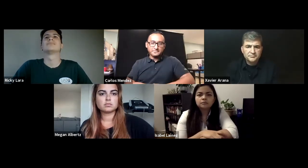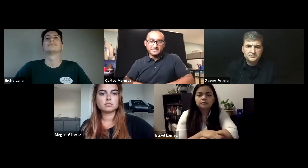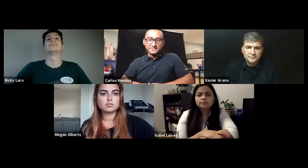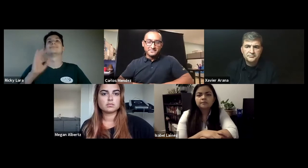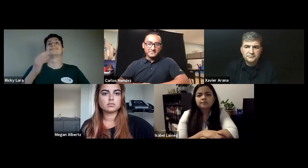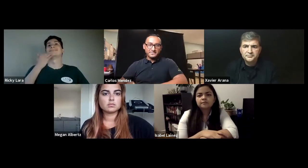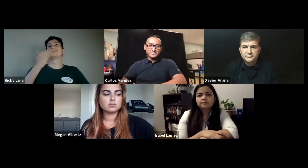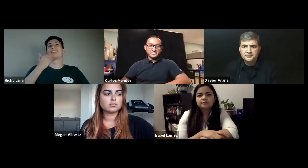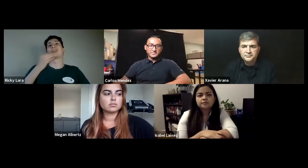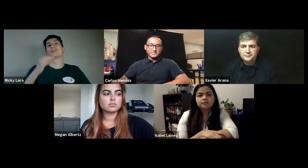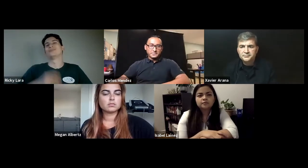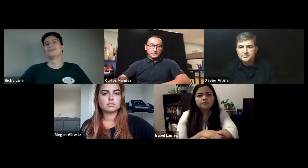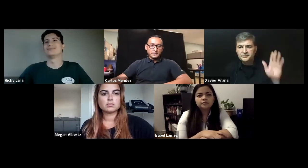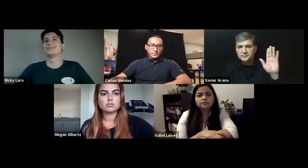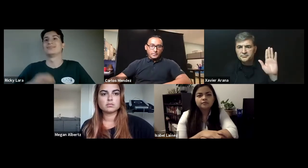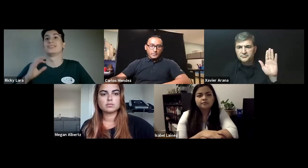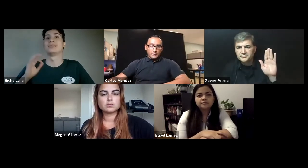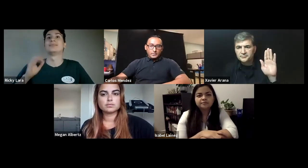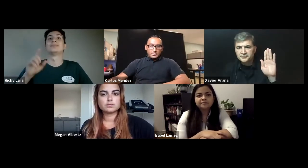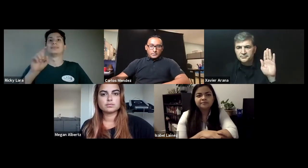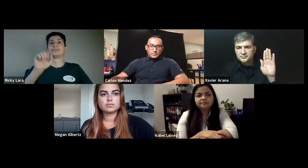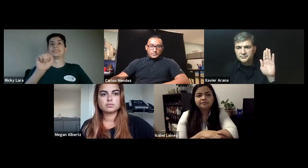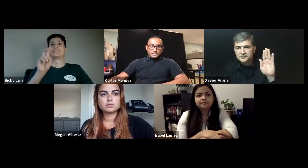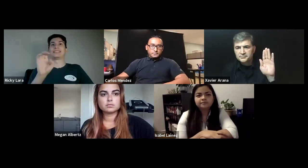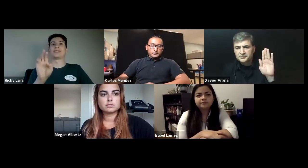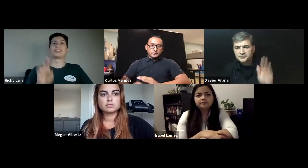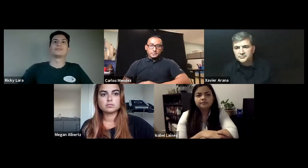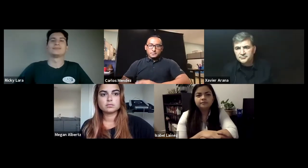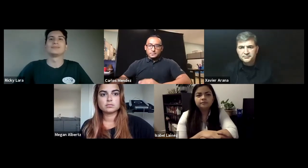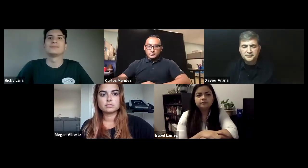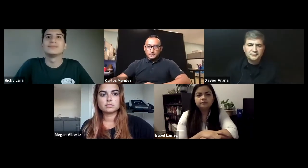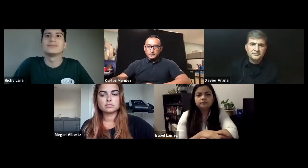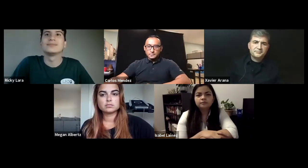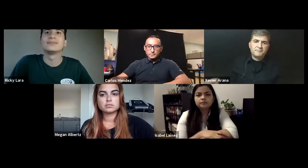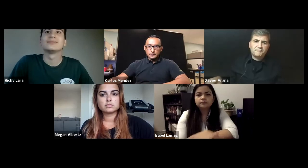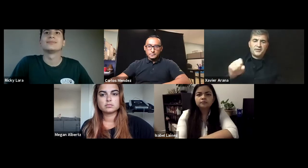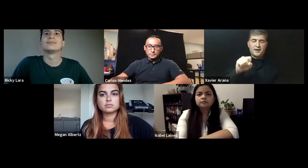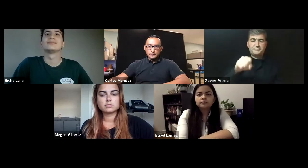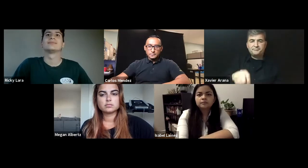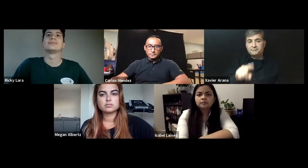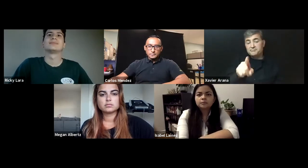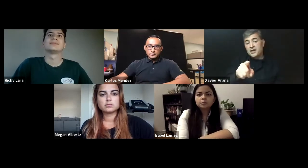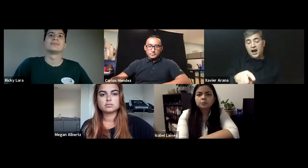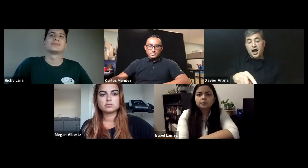And then, once you know more about yourself, you can learn about others. Ricky: Xavier? Xavier: Thank you.